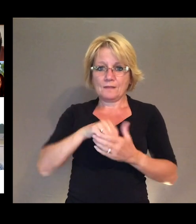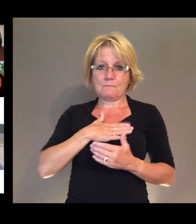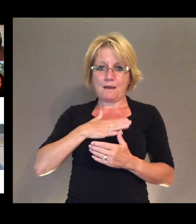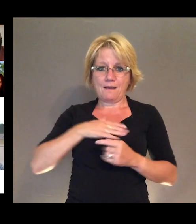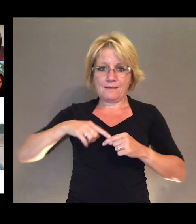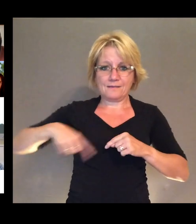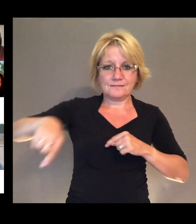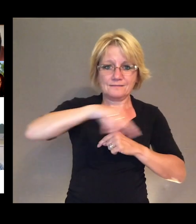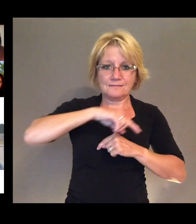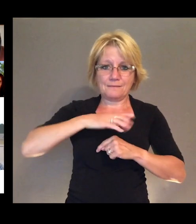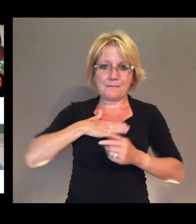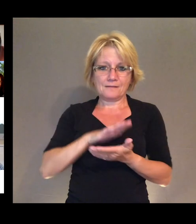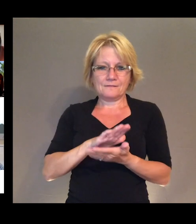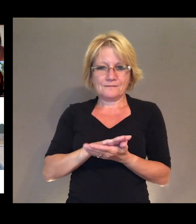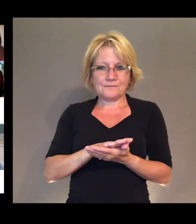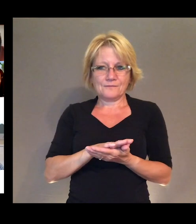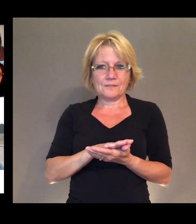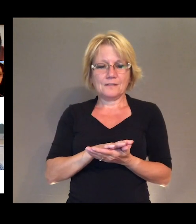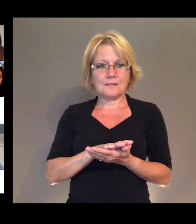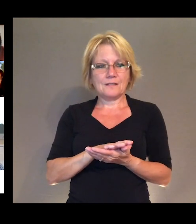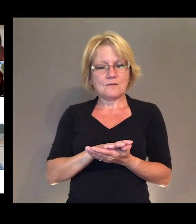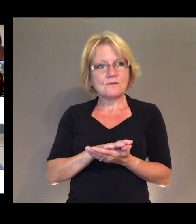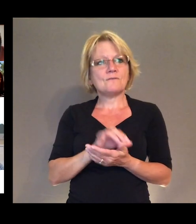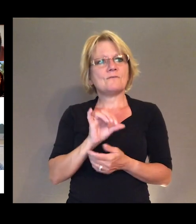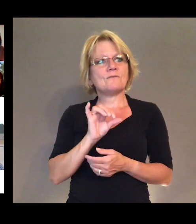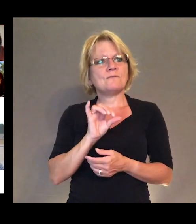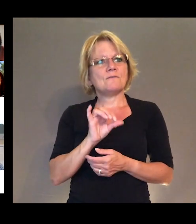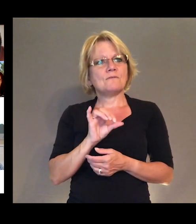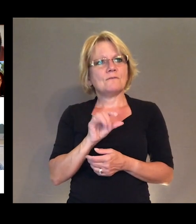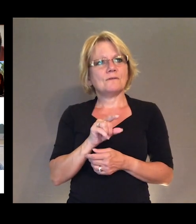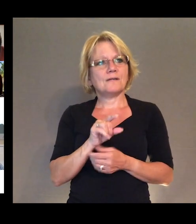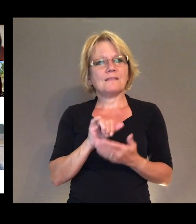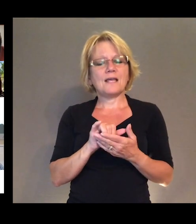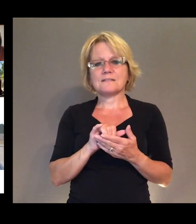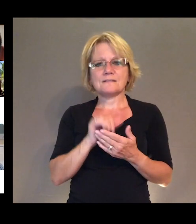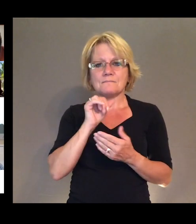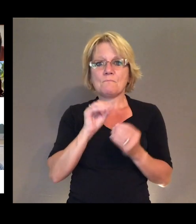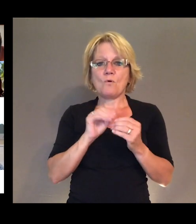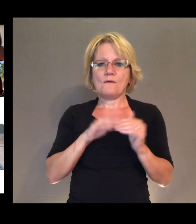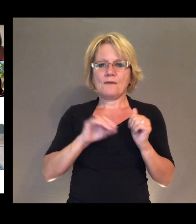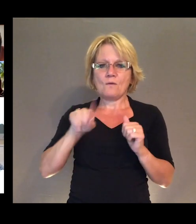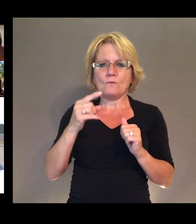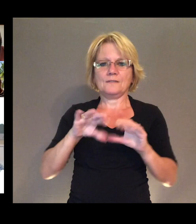And I, for me, that transcends the classroom, right? I want to affect the lives of my students,